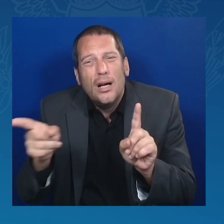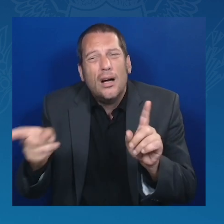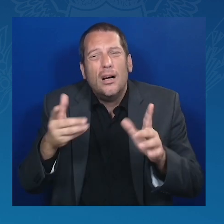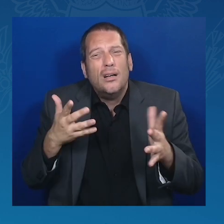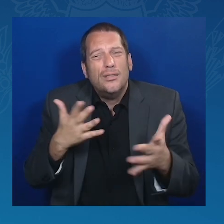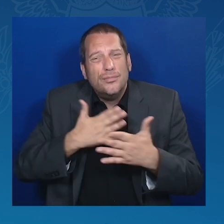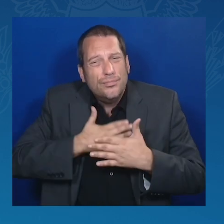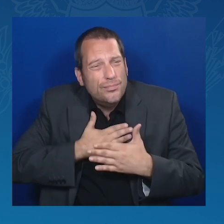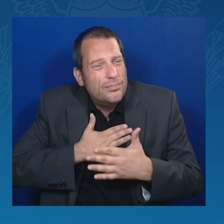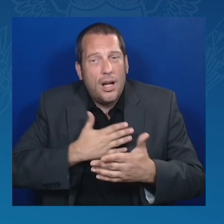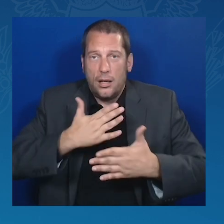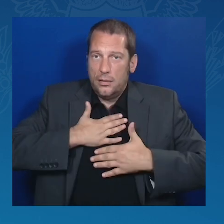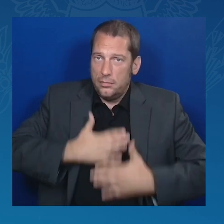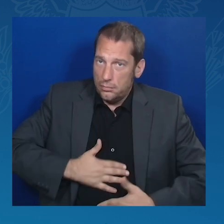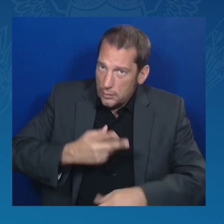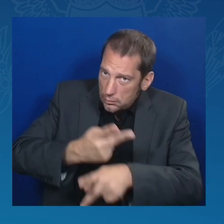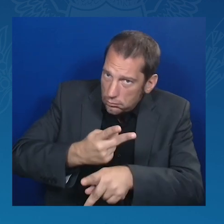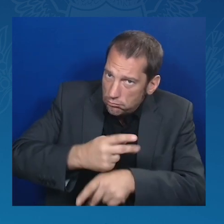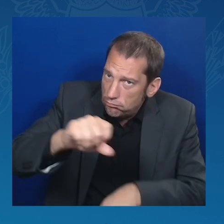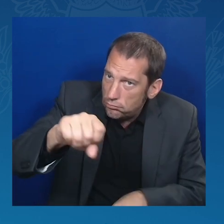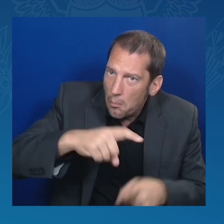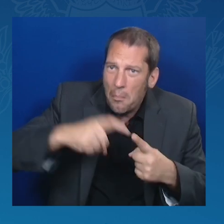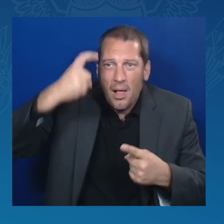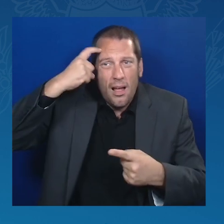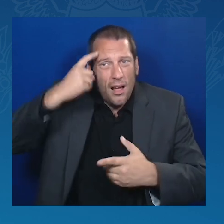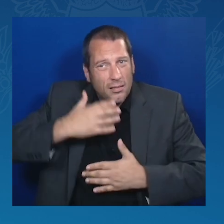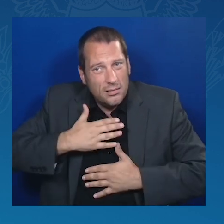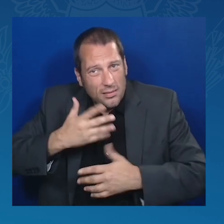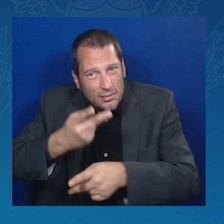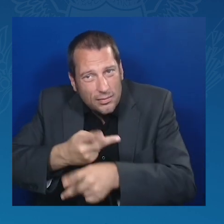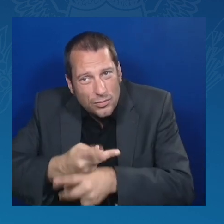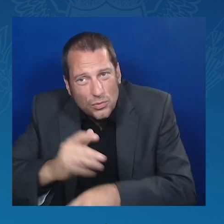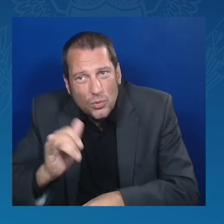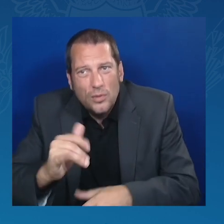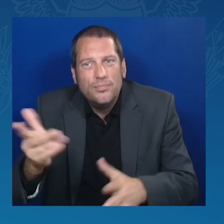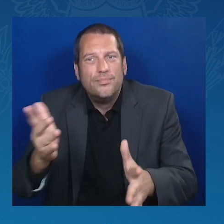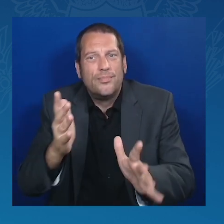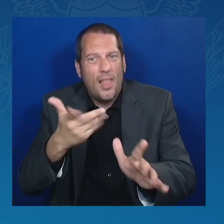I started crying. I thought I was going to make it through, the tour okay, but I started crying.